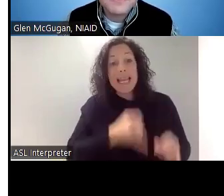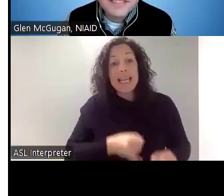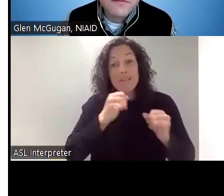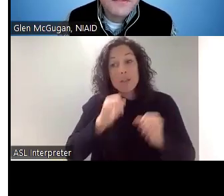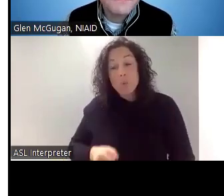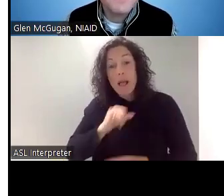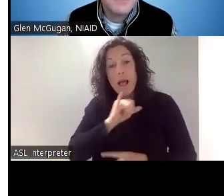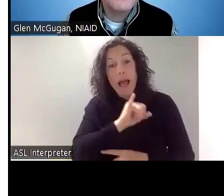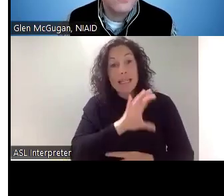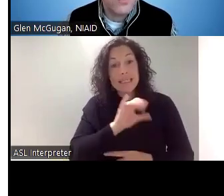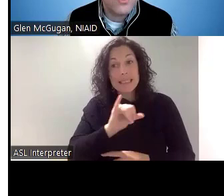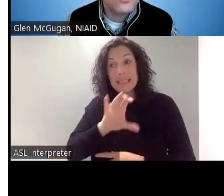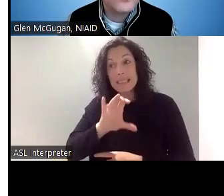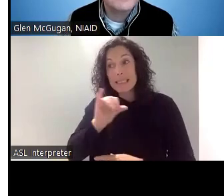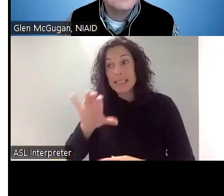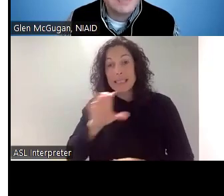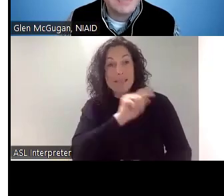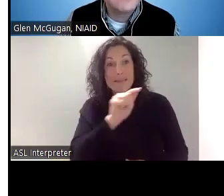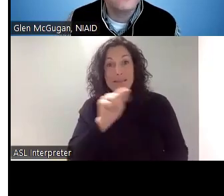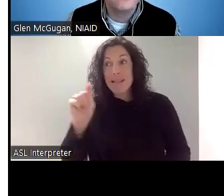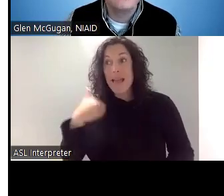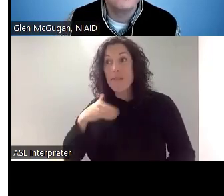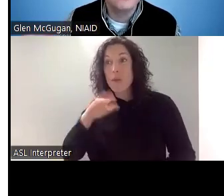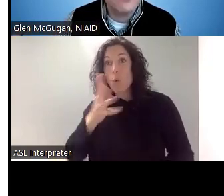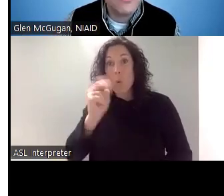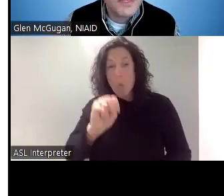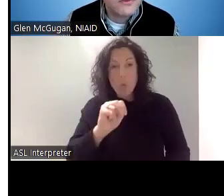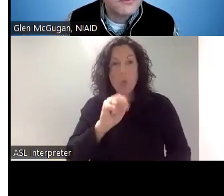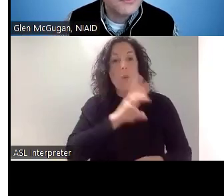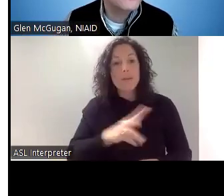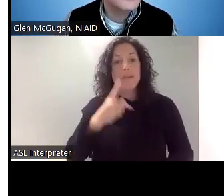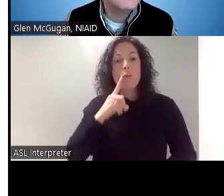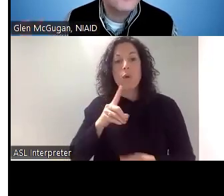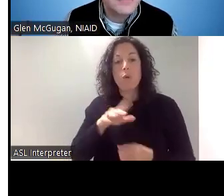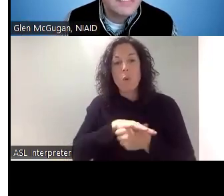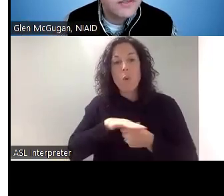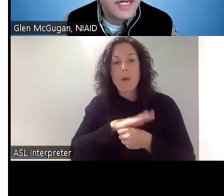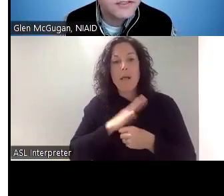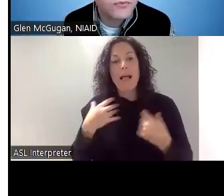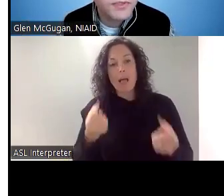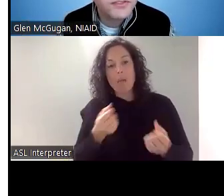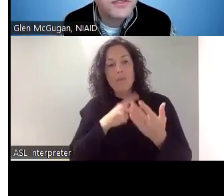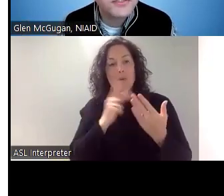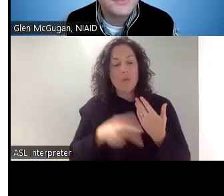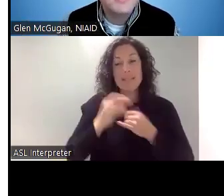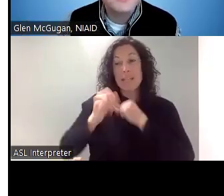several of them have their own sites for global health programs or international research.